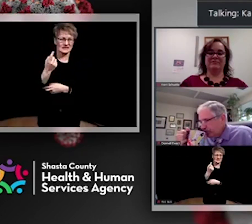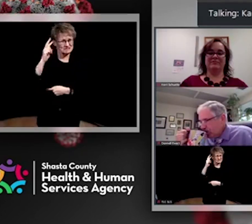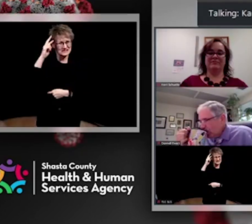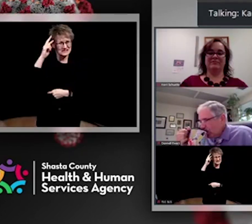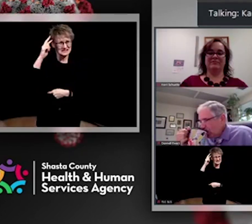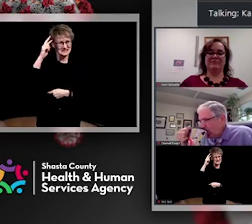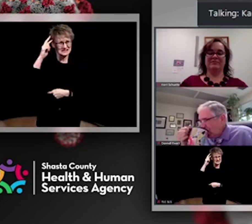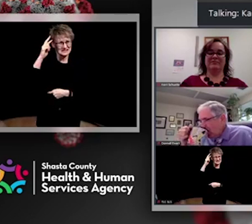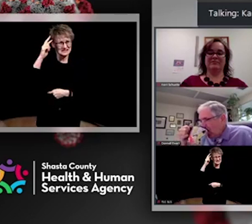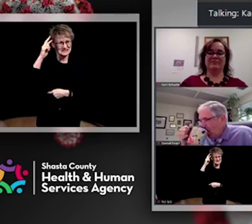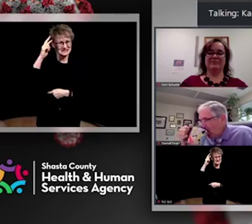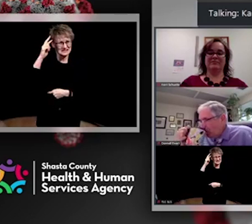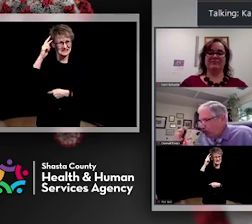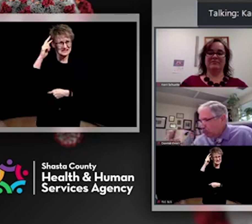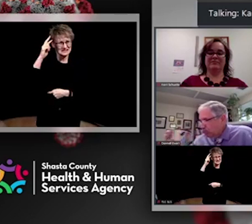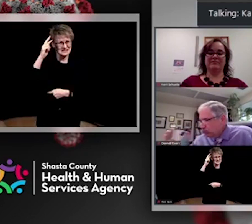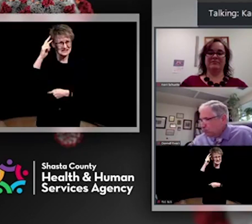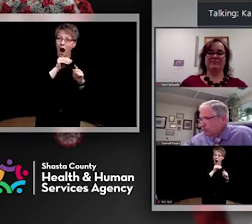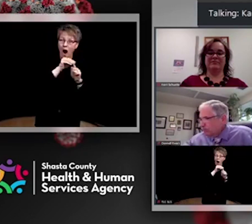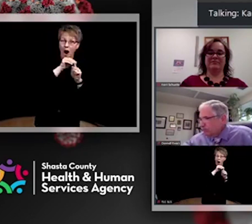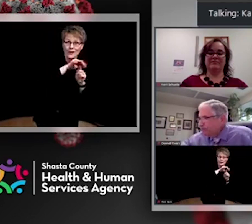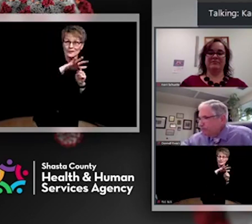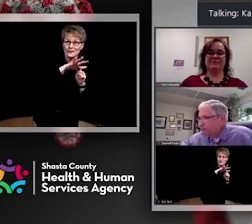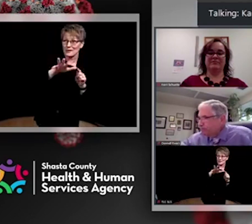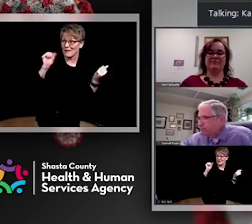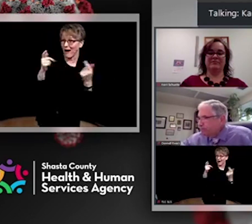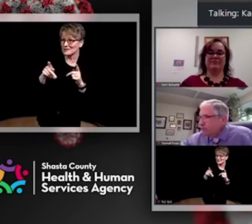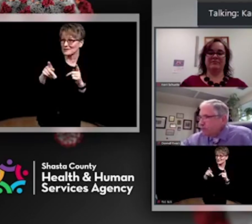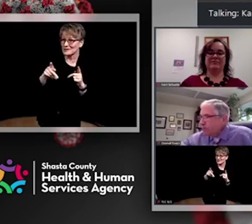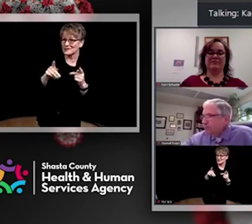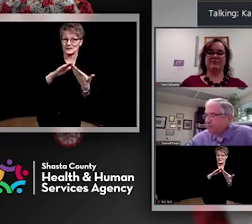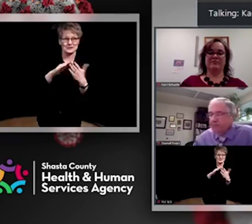if we expose everybody, then we're going to get to community immunity, but what that's going to do